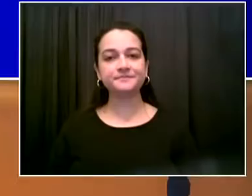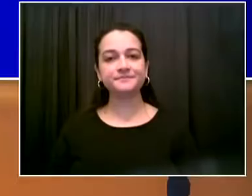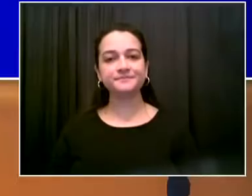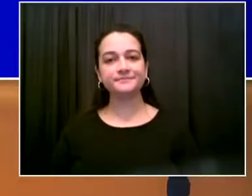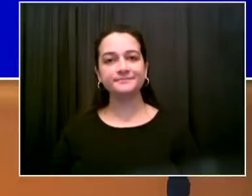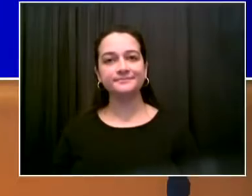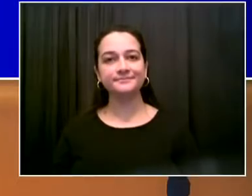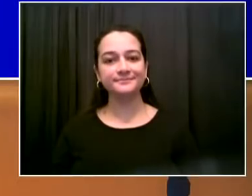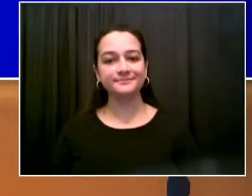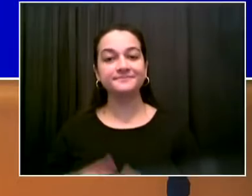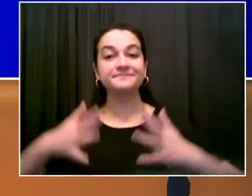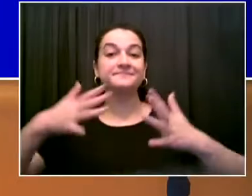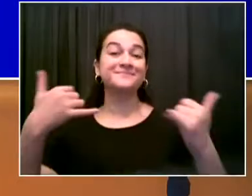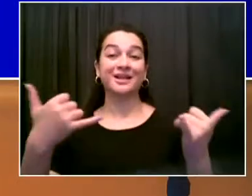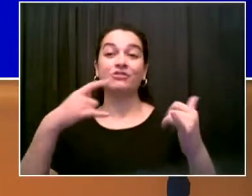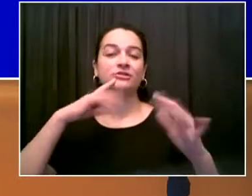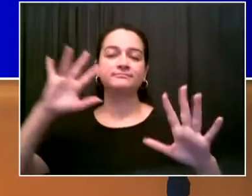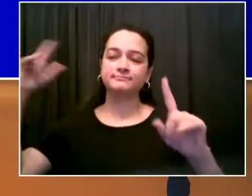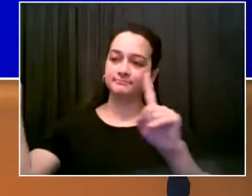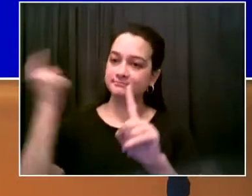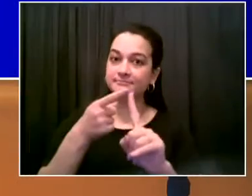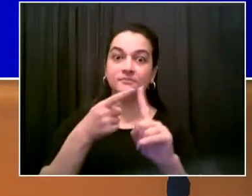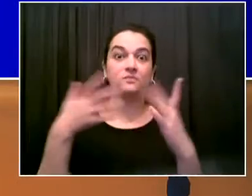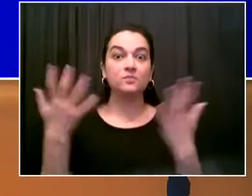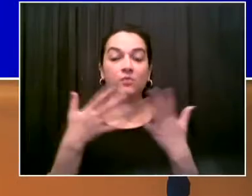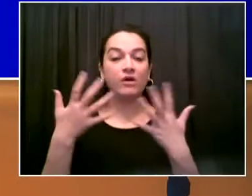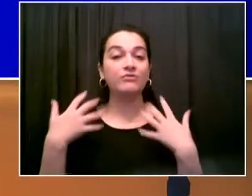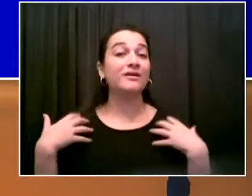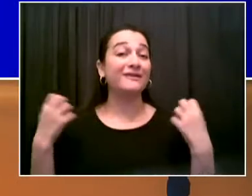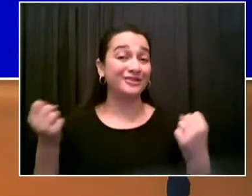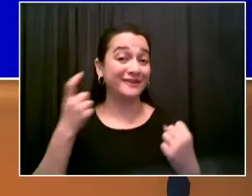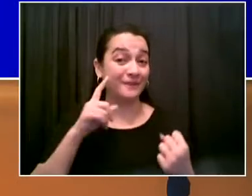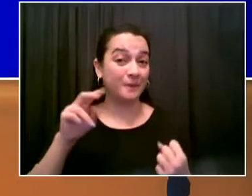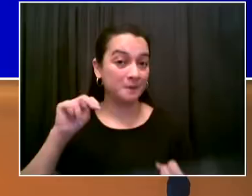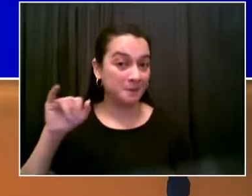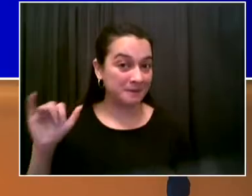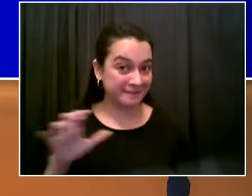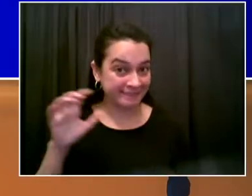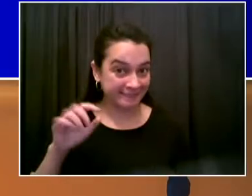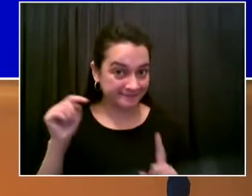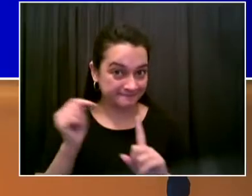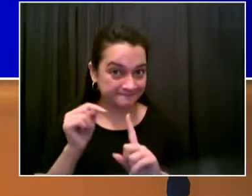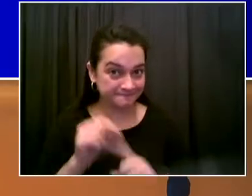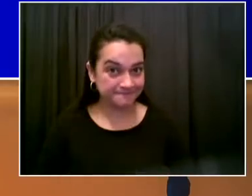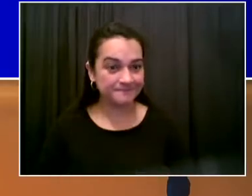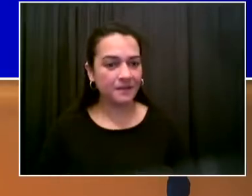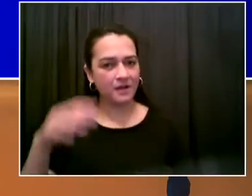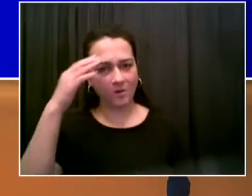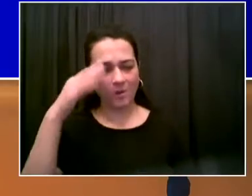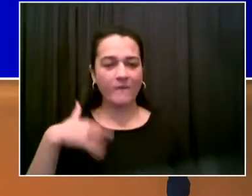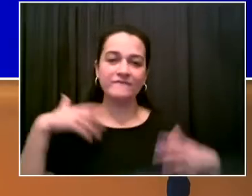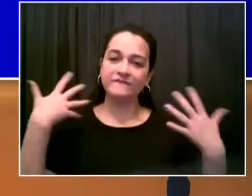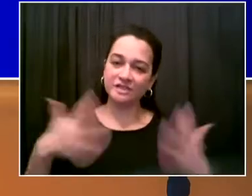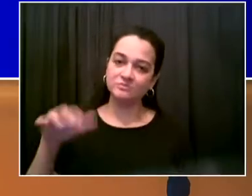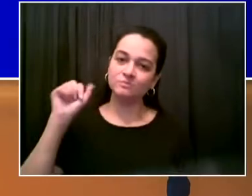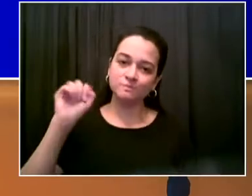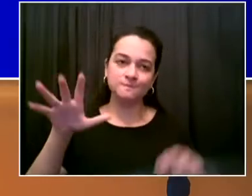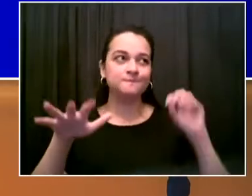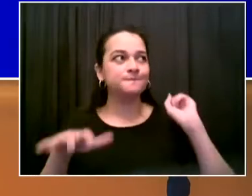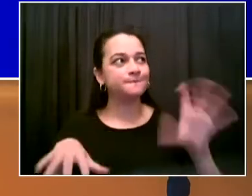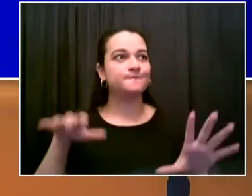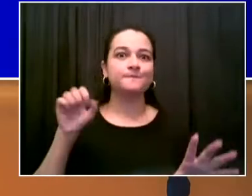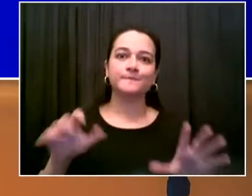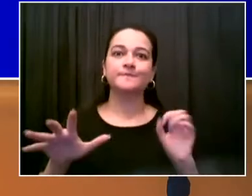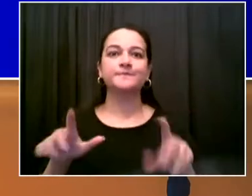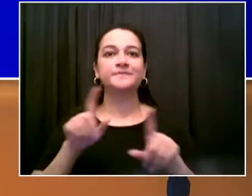LESSON.